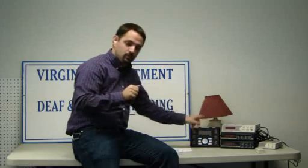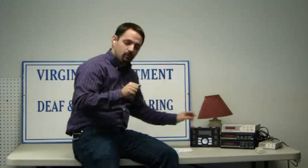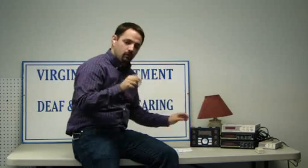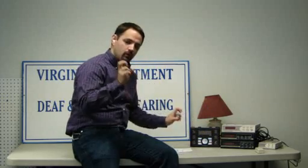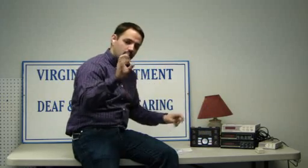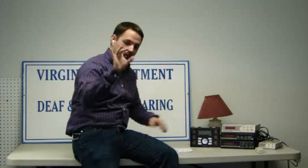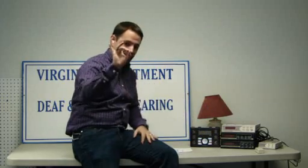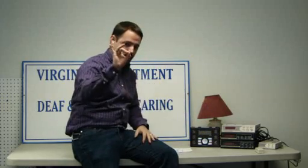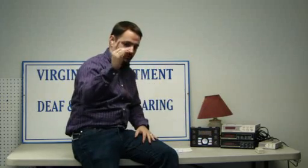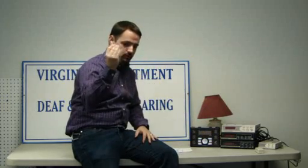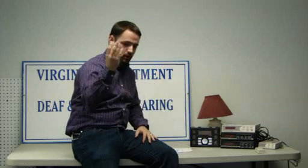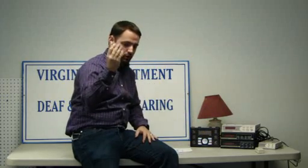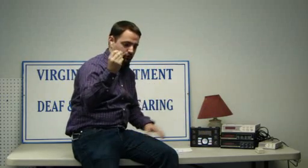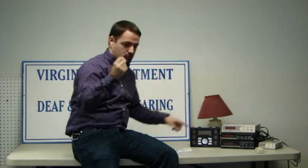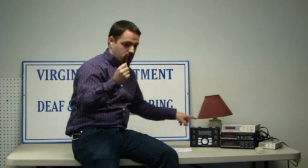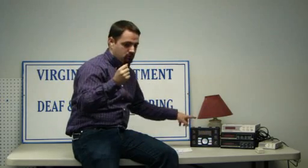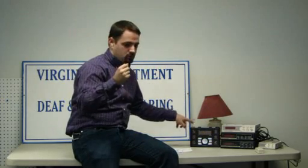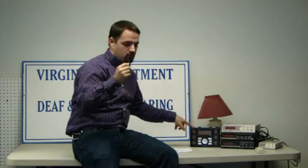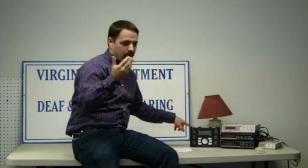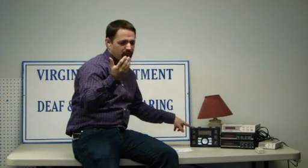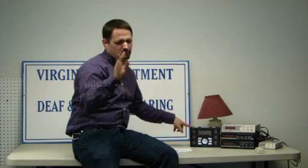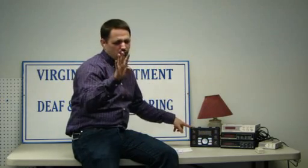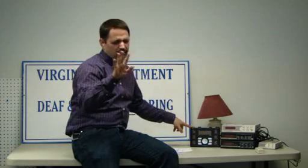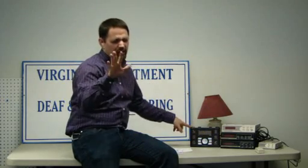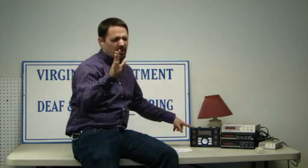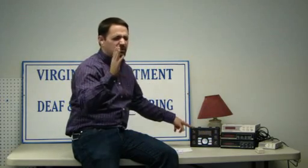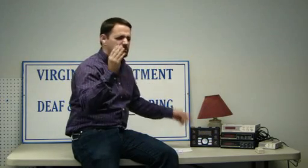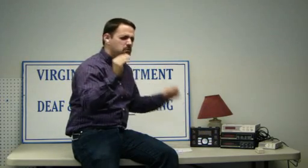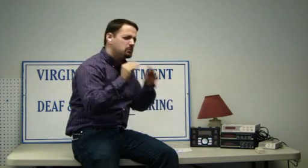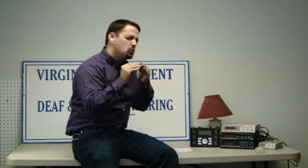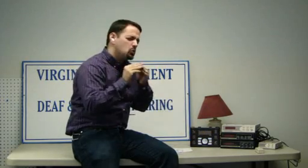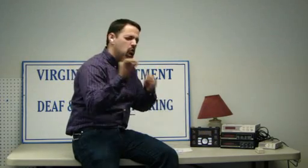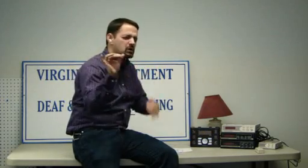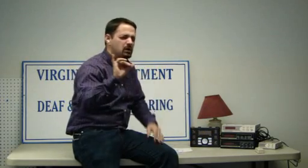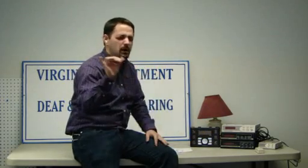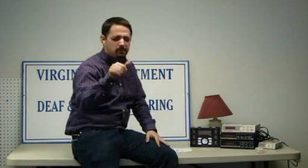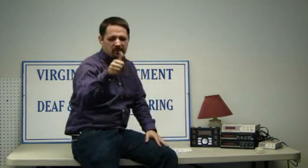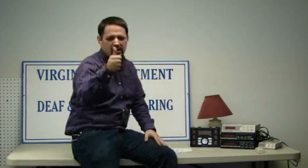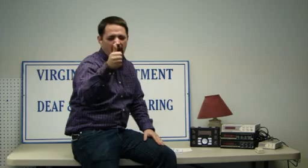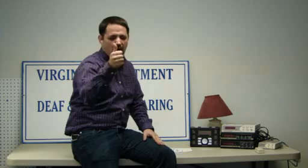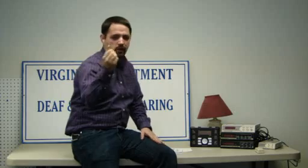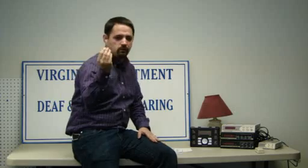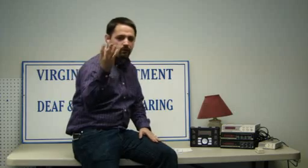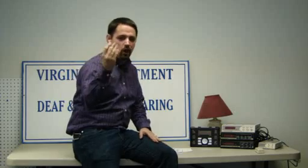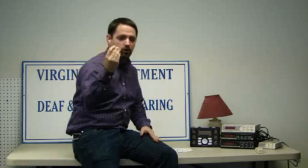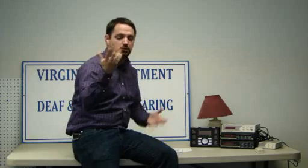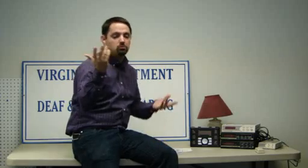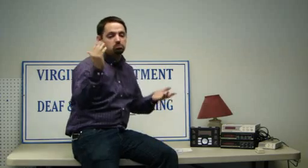8-14 (flashes) 45 seconds, more like